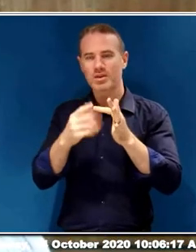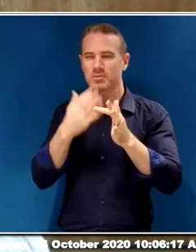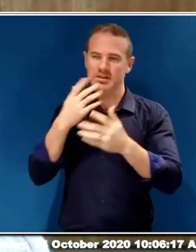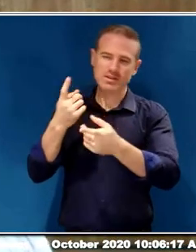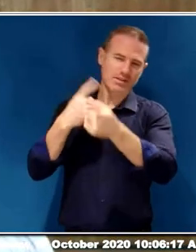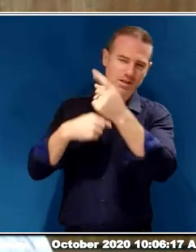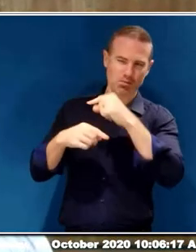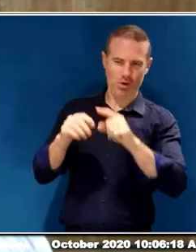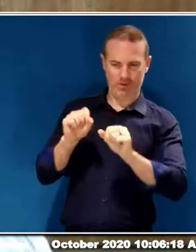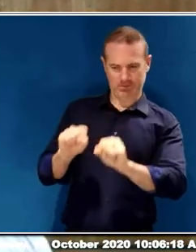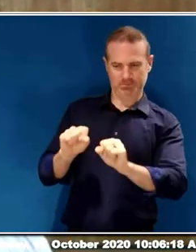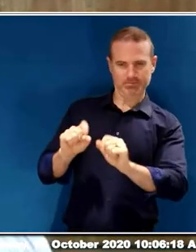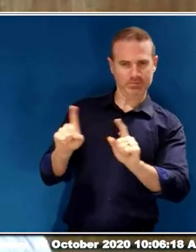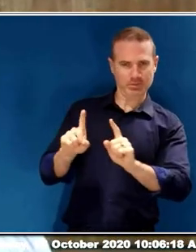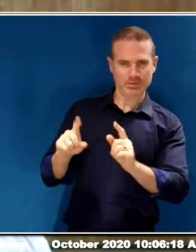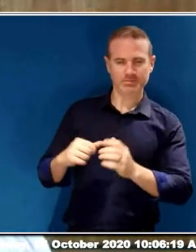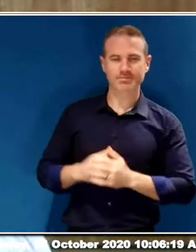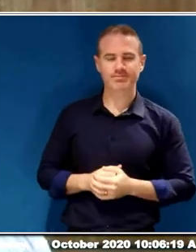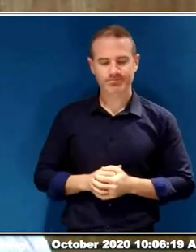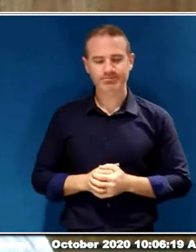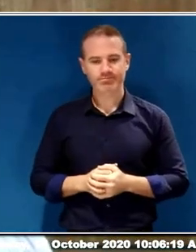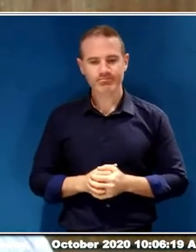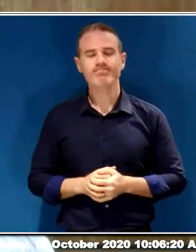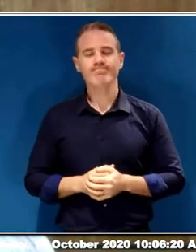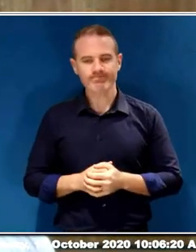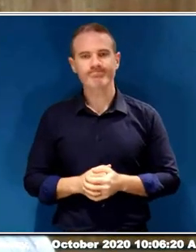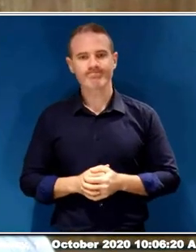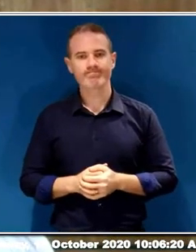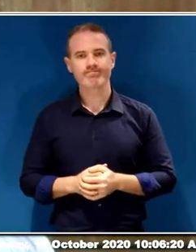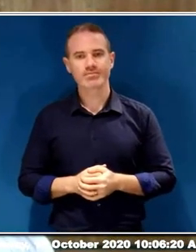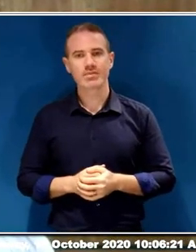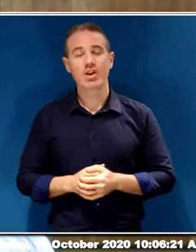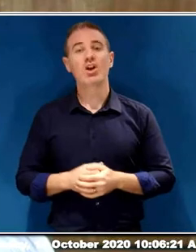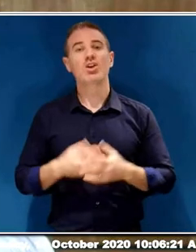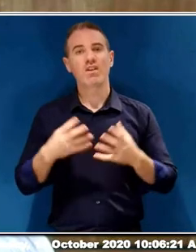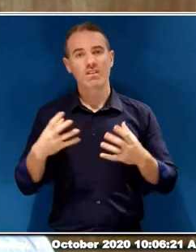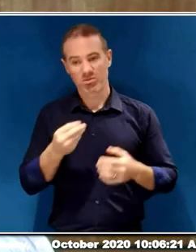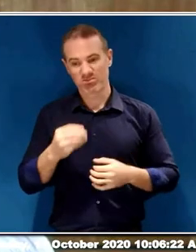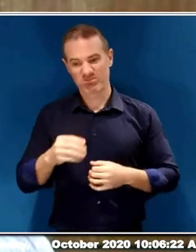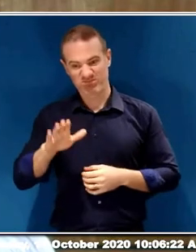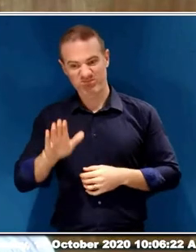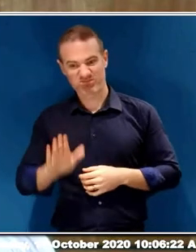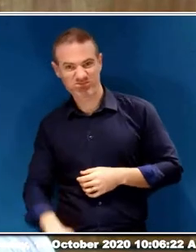From early on, Kobe had behaviour in very early infancy